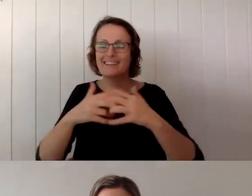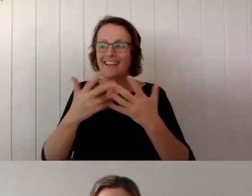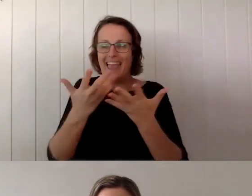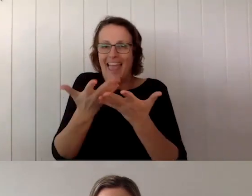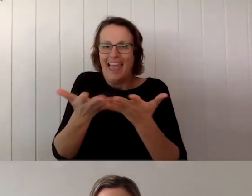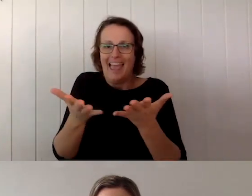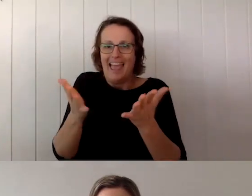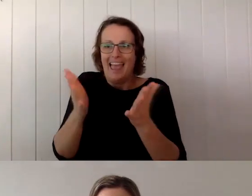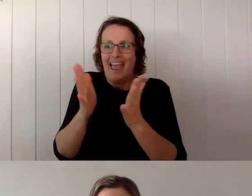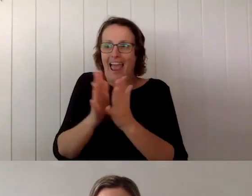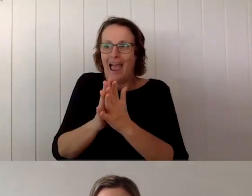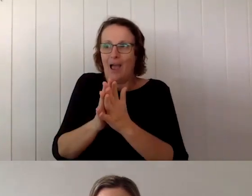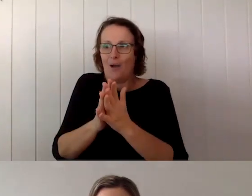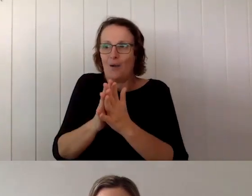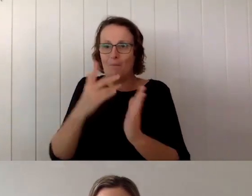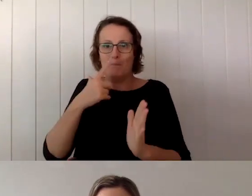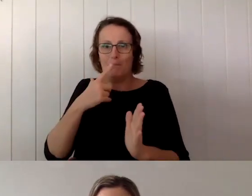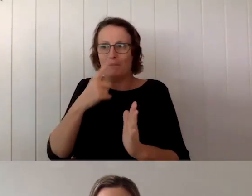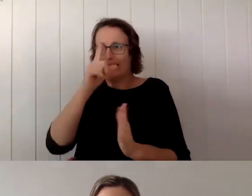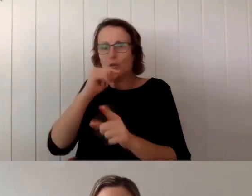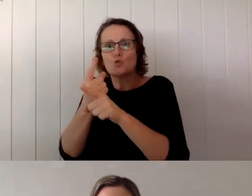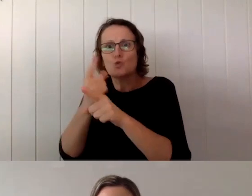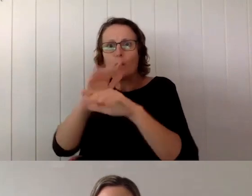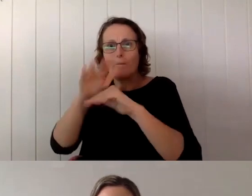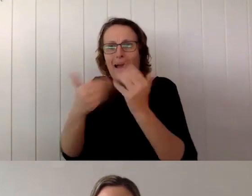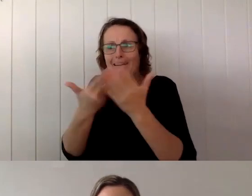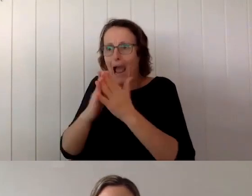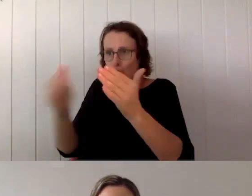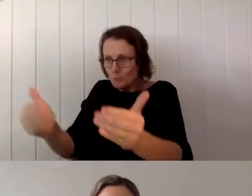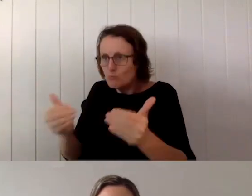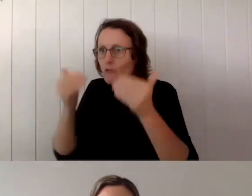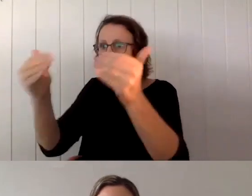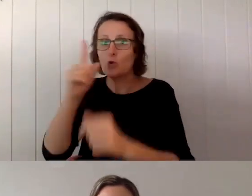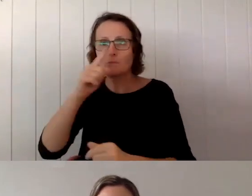How do you even broach the issues of how to move forward when people are